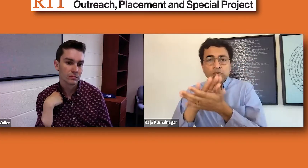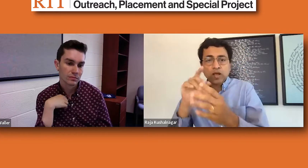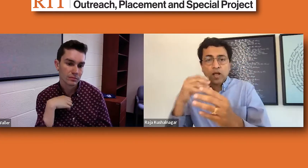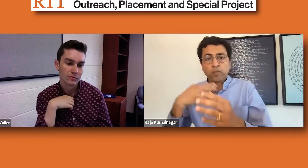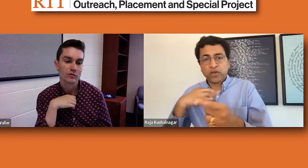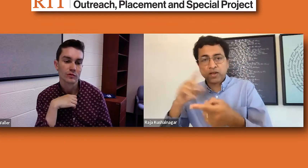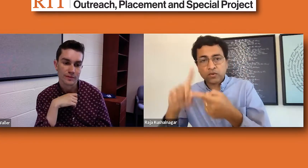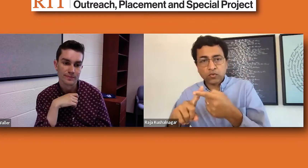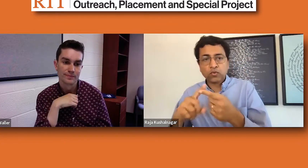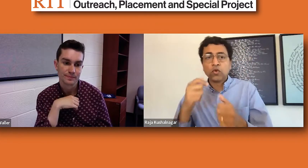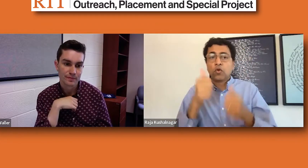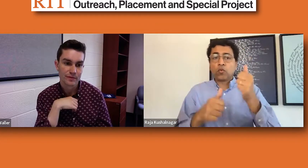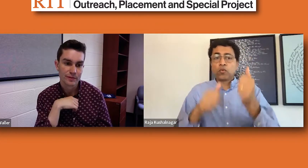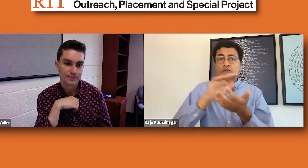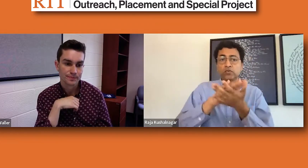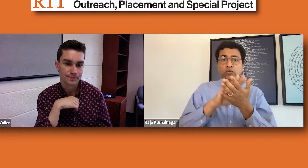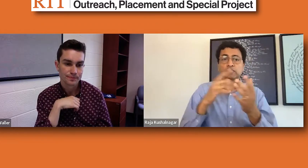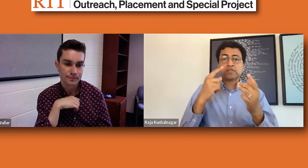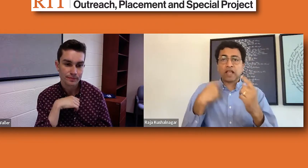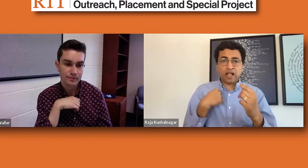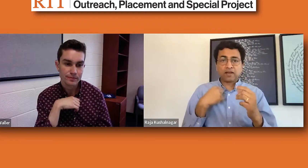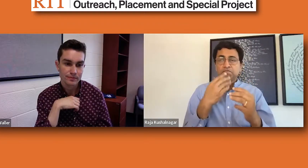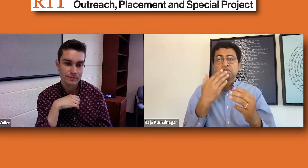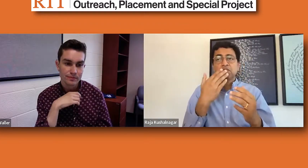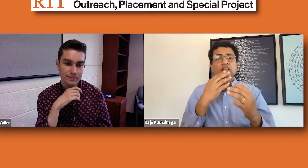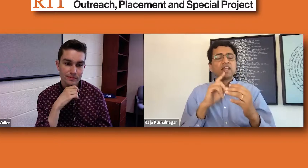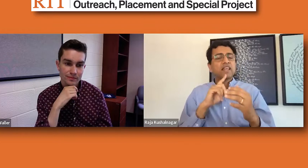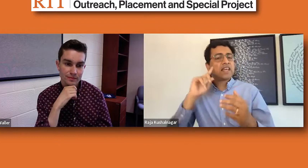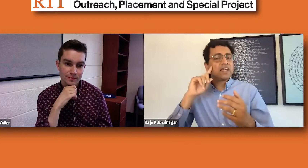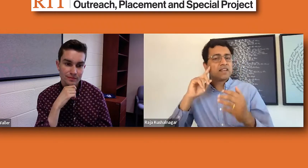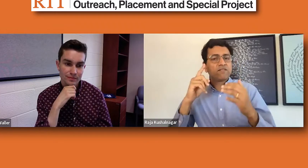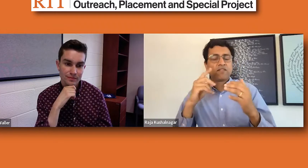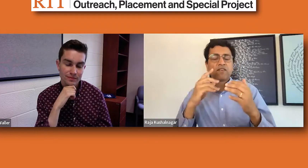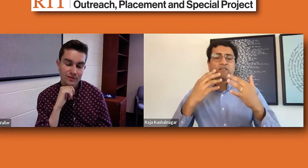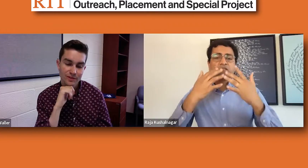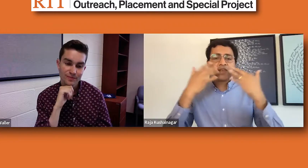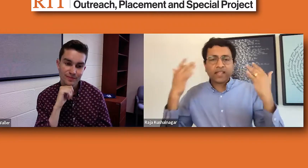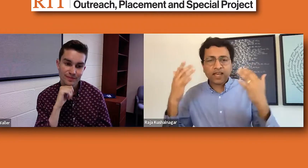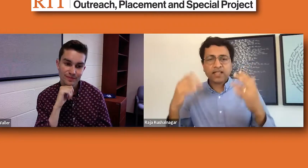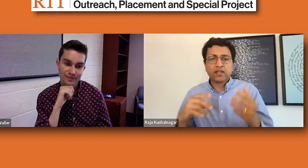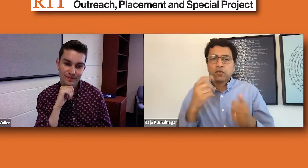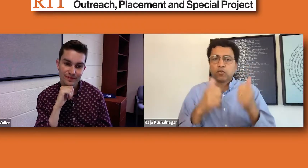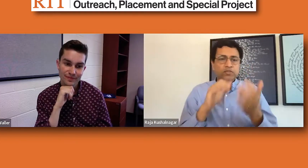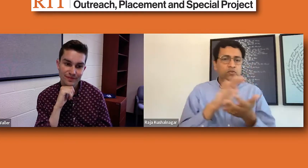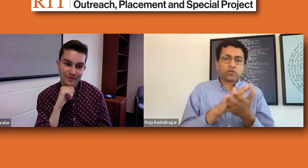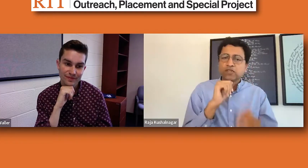Do I need letters of recommendation? How, where, what programs should I apply to?